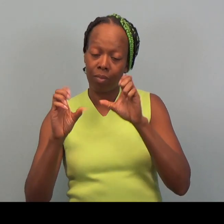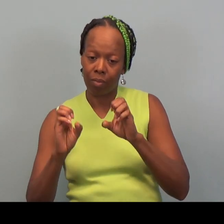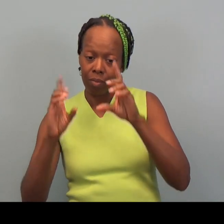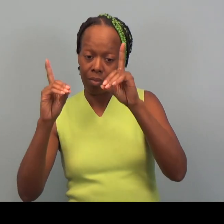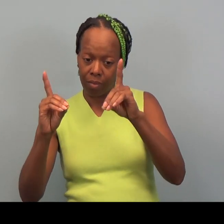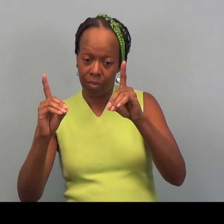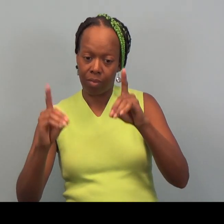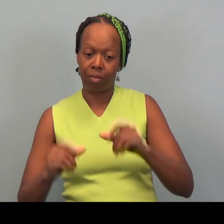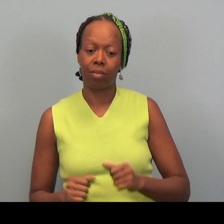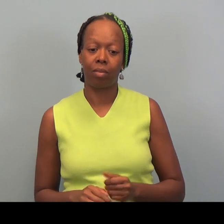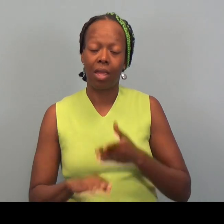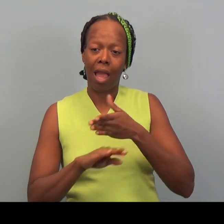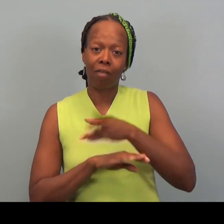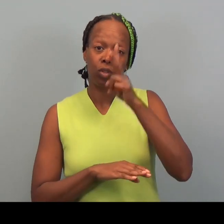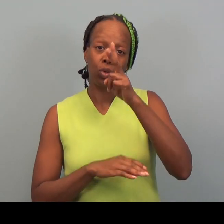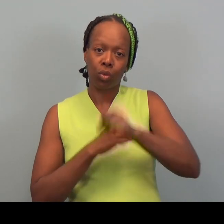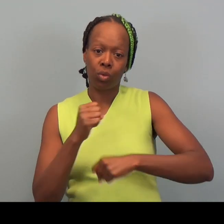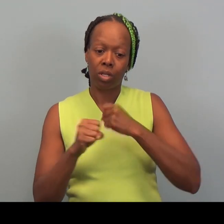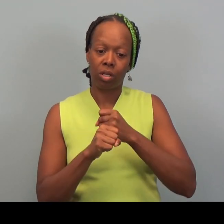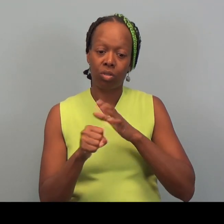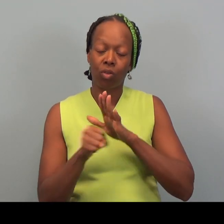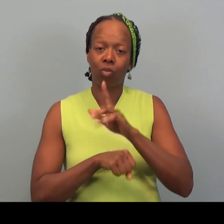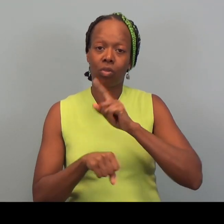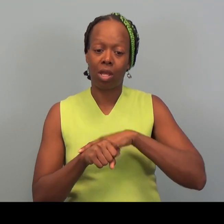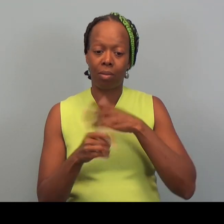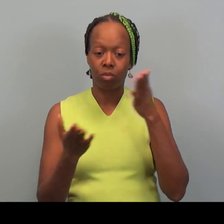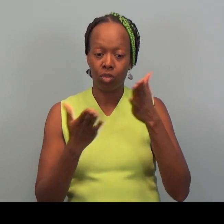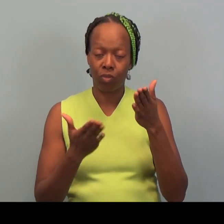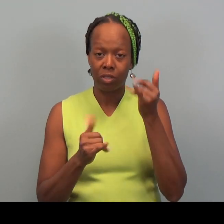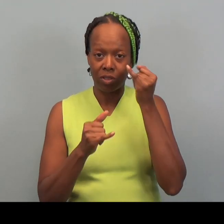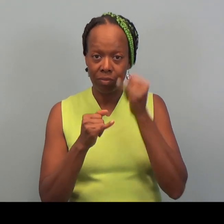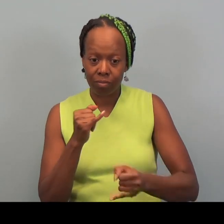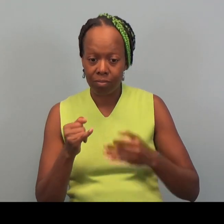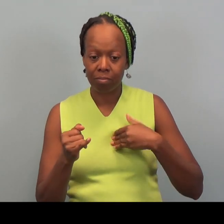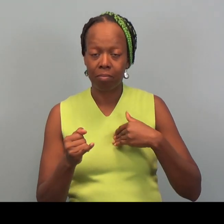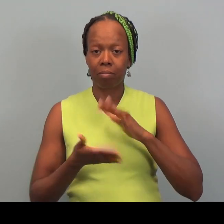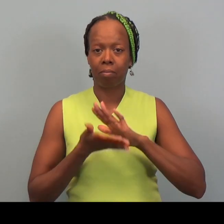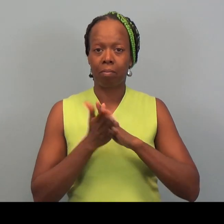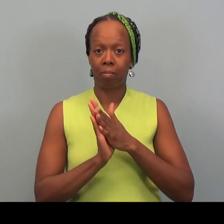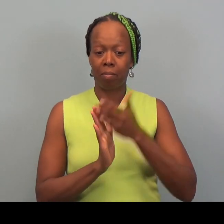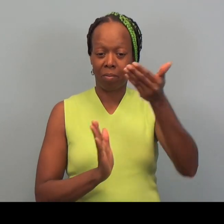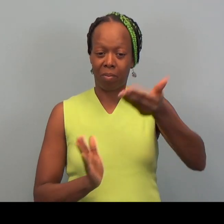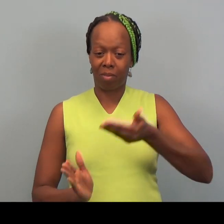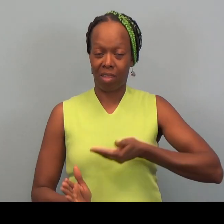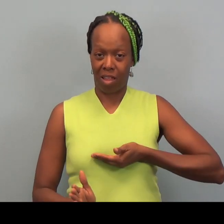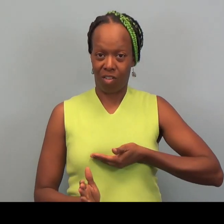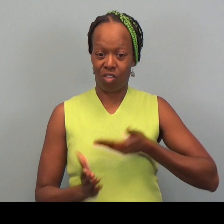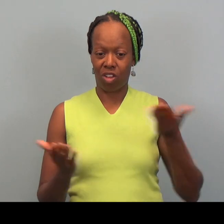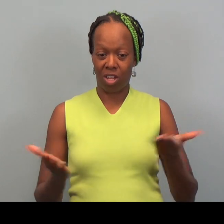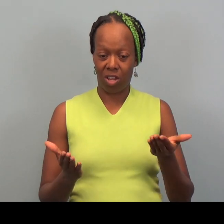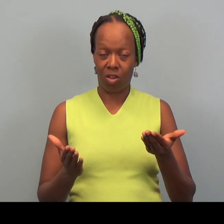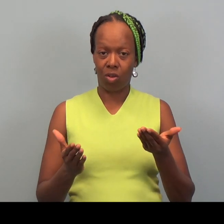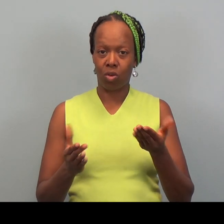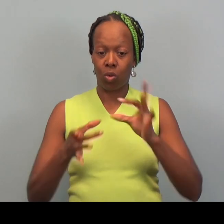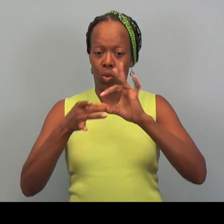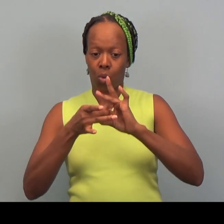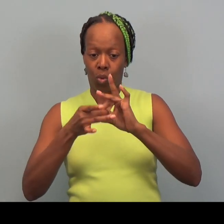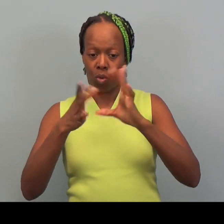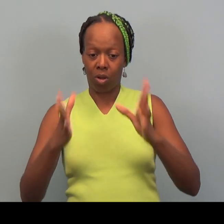and after my two years of full-time service ended, I was hired here to coordinate the tax site